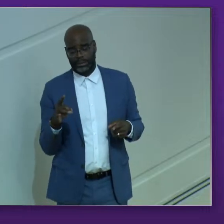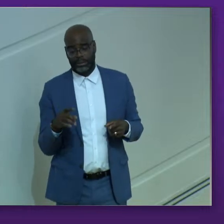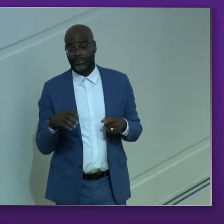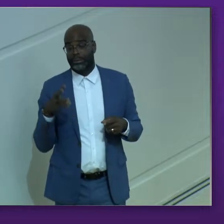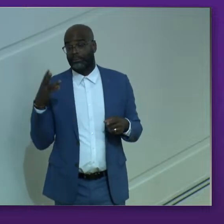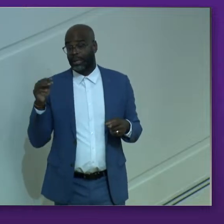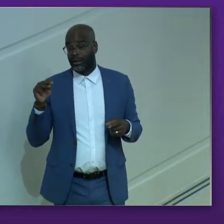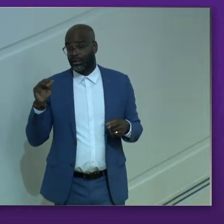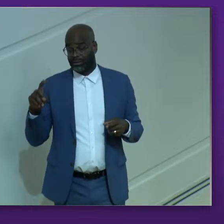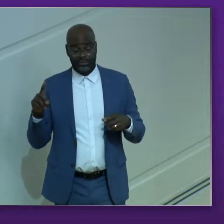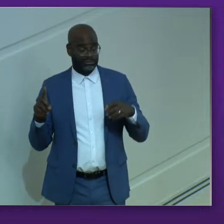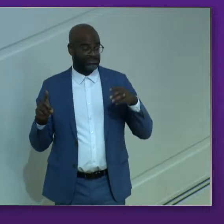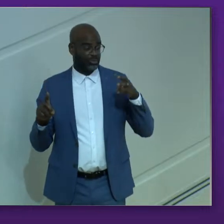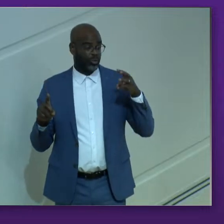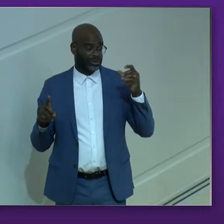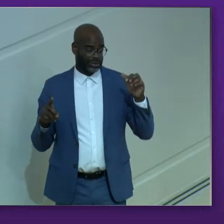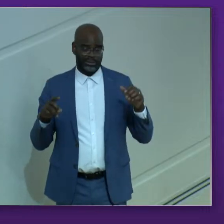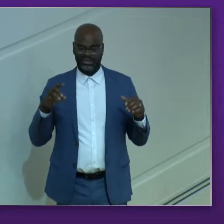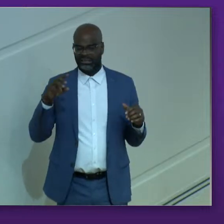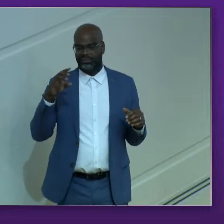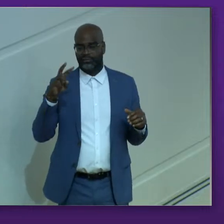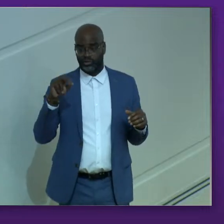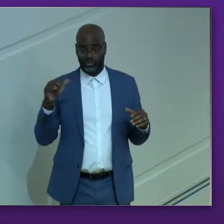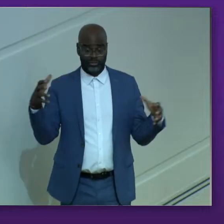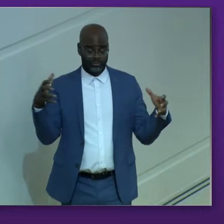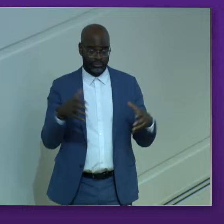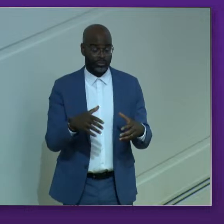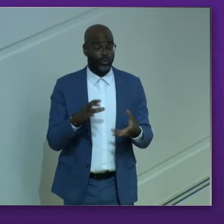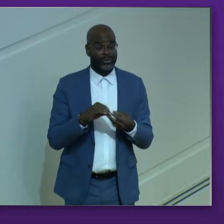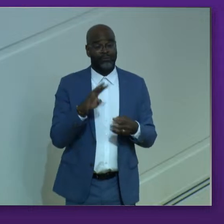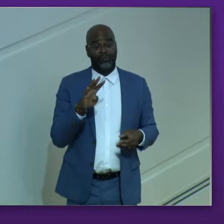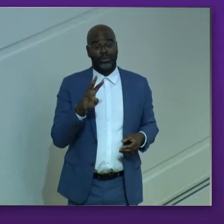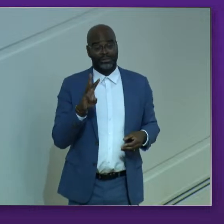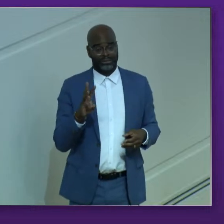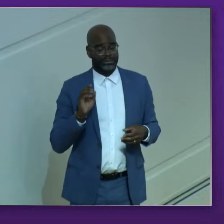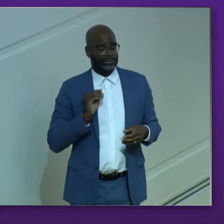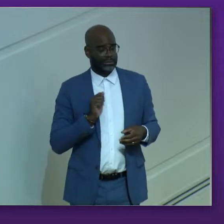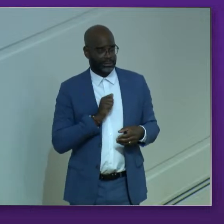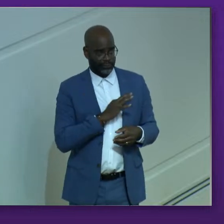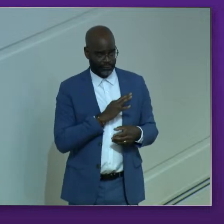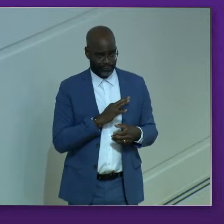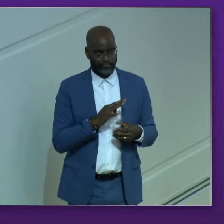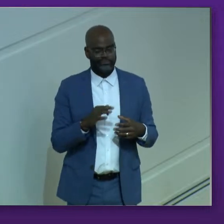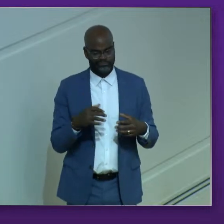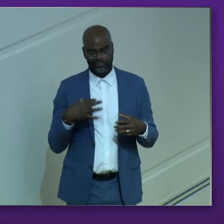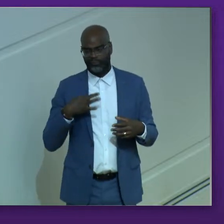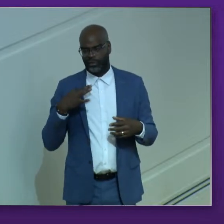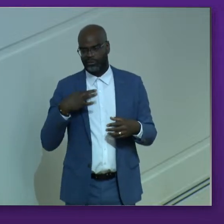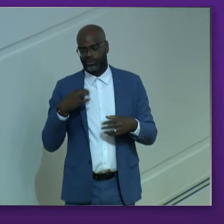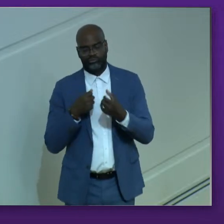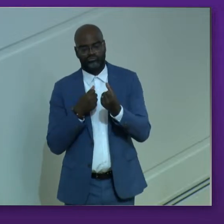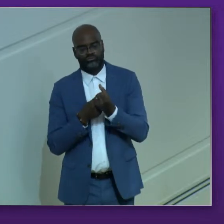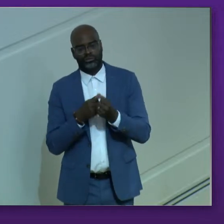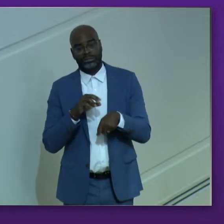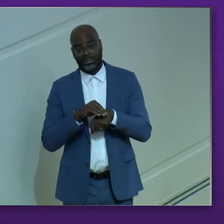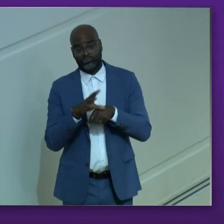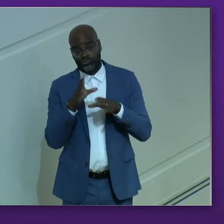THE TEAM TO MAKE THE MERIT BADGE UNIVERSITY HAPPENED ON SATURDAY FEBRUARY 17TH